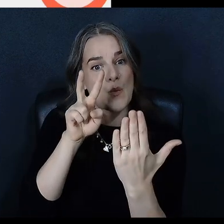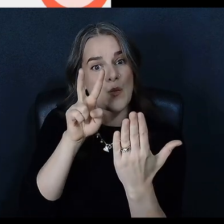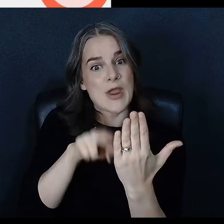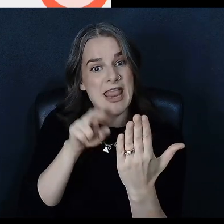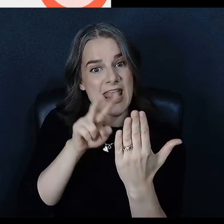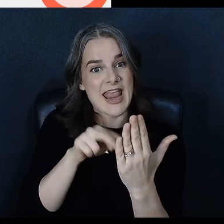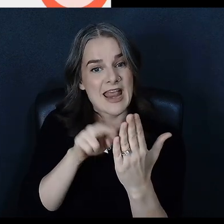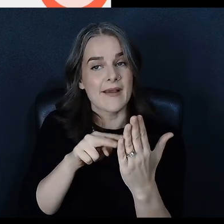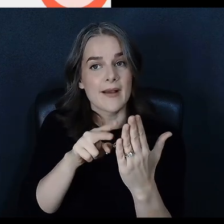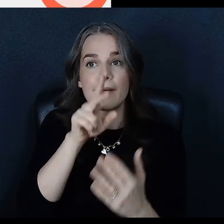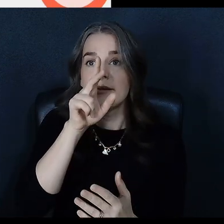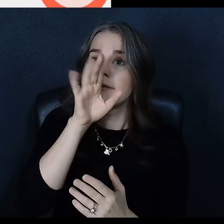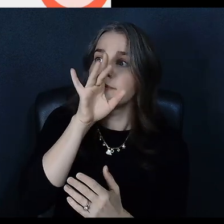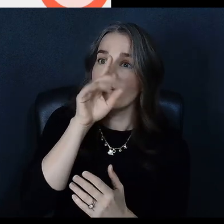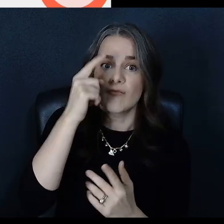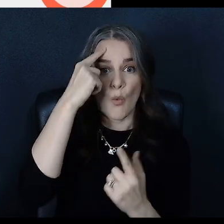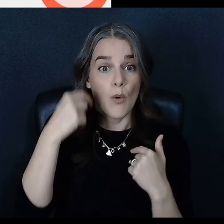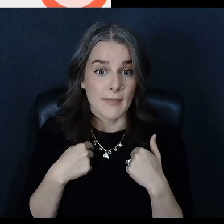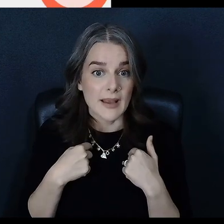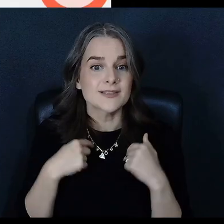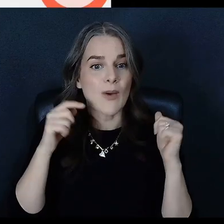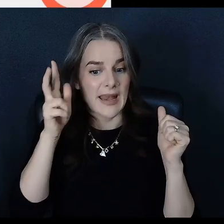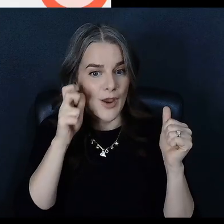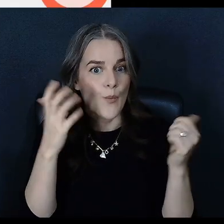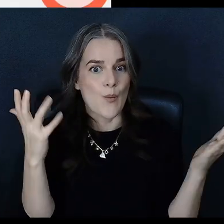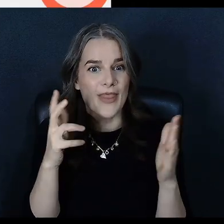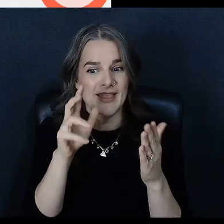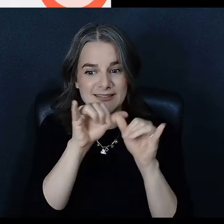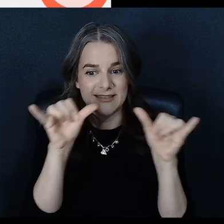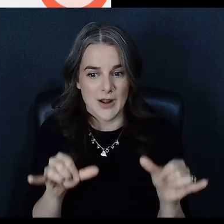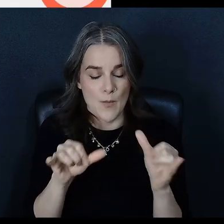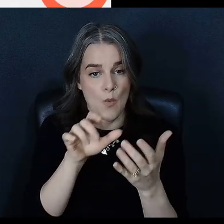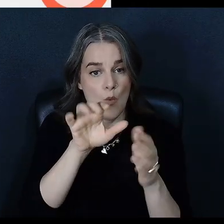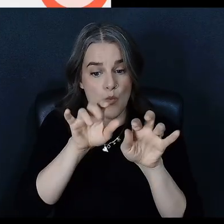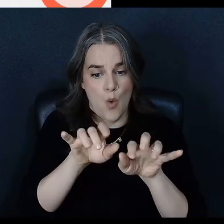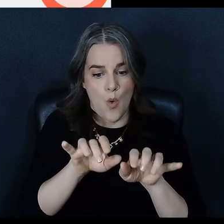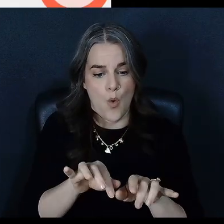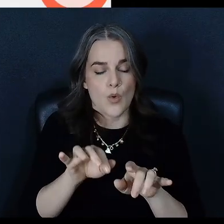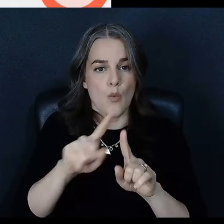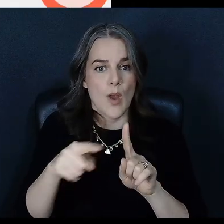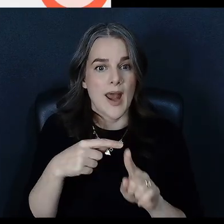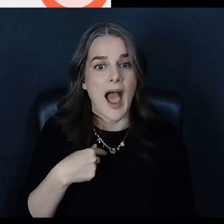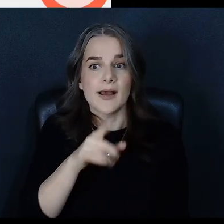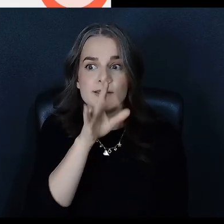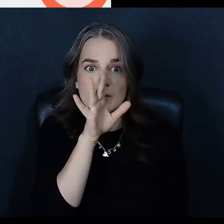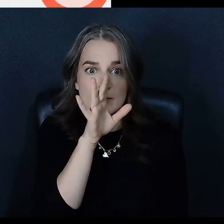the system wrote when I spoke. So now I might have two tools all of a sudden. So I think, and I compose.